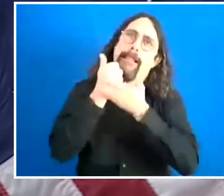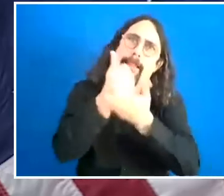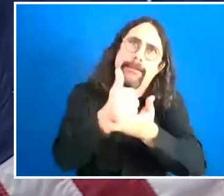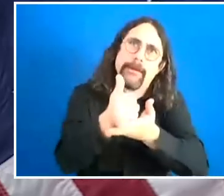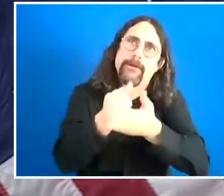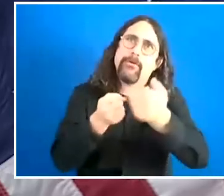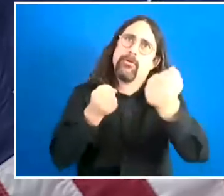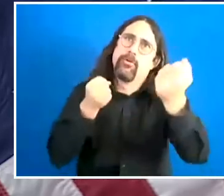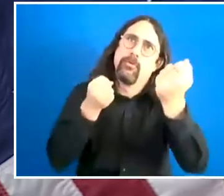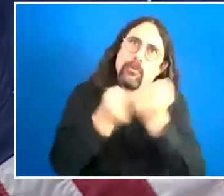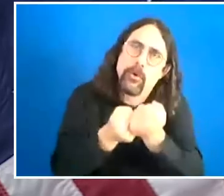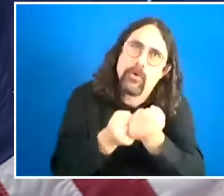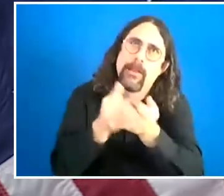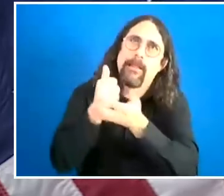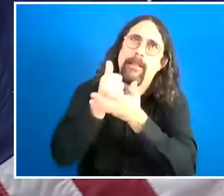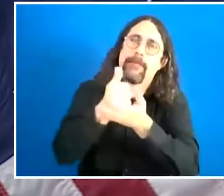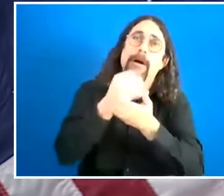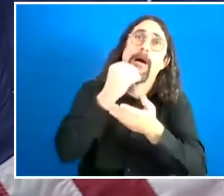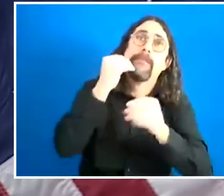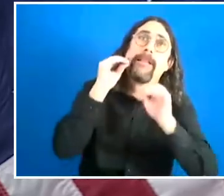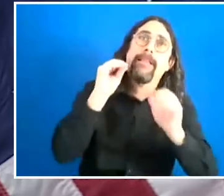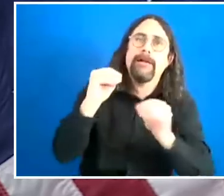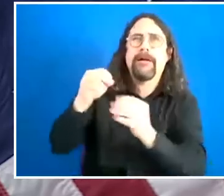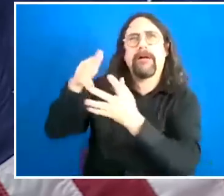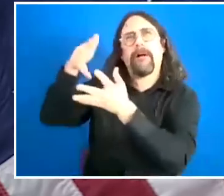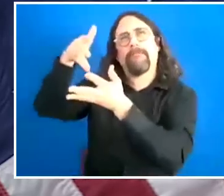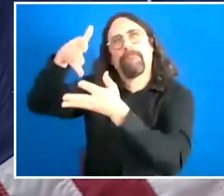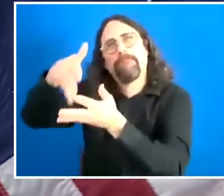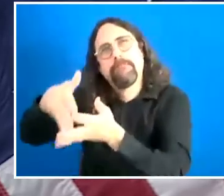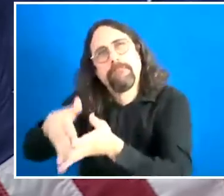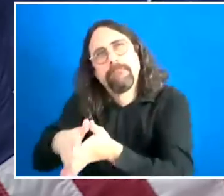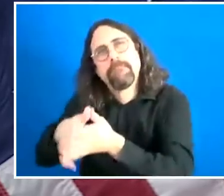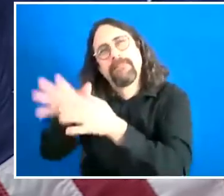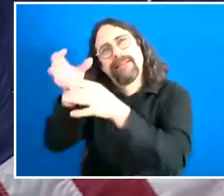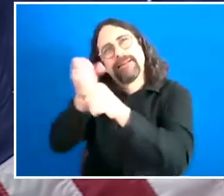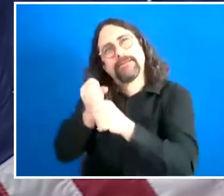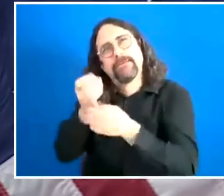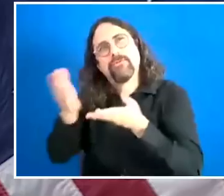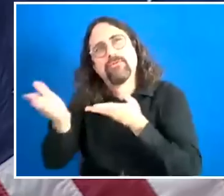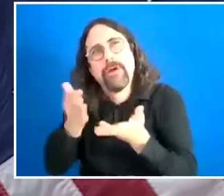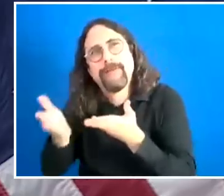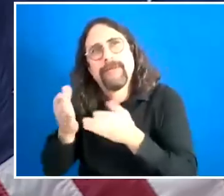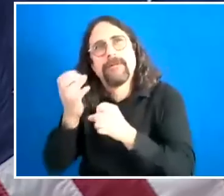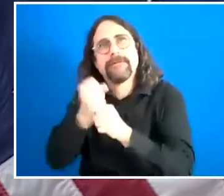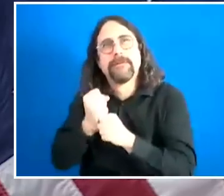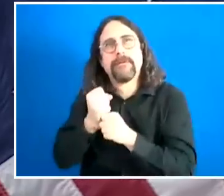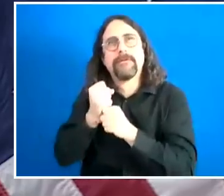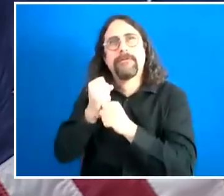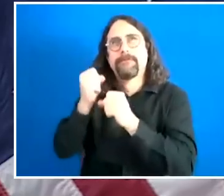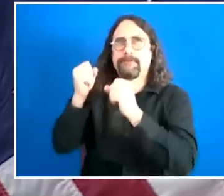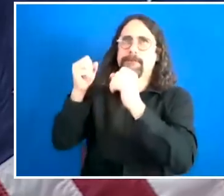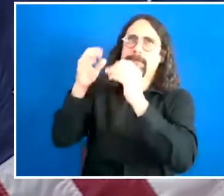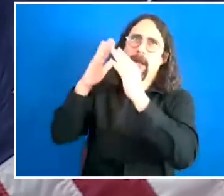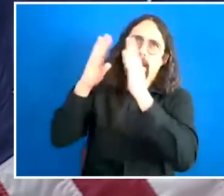BIG EQUATION. BUT FOR THE OTHER POINTS YOU'RE RAISING, THE SHLTEER SYSTEM NOW IS BEING